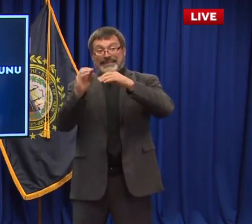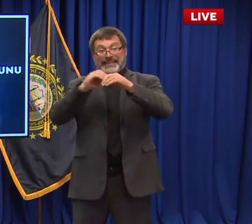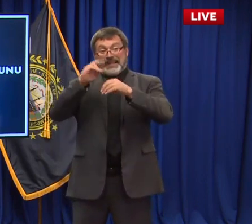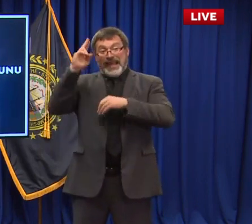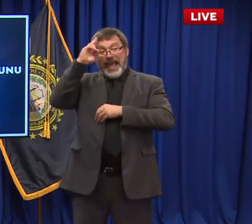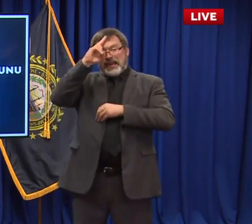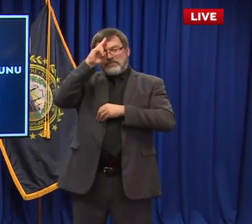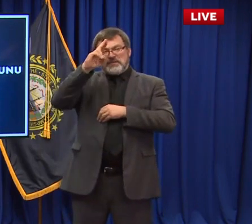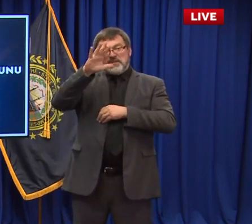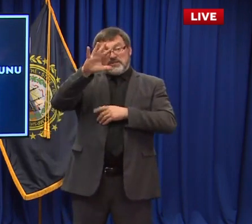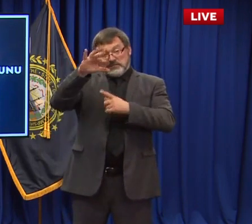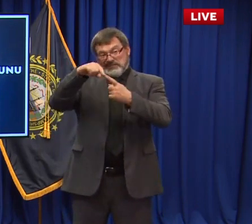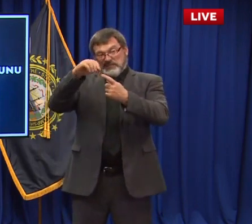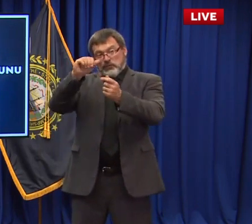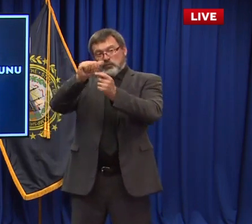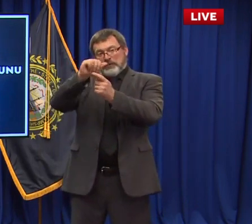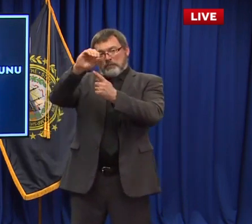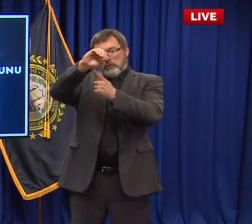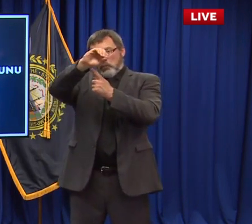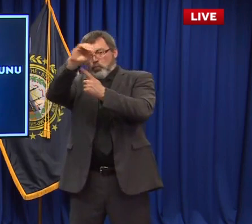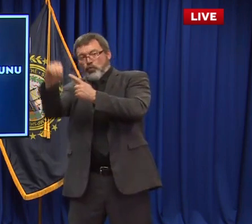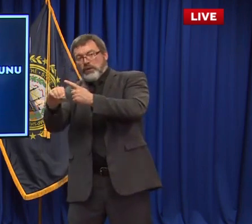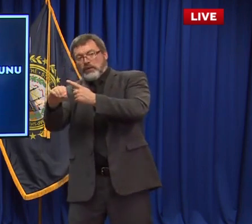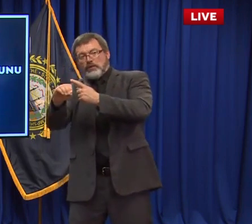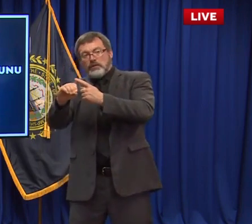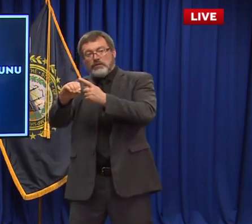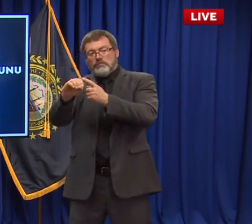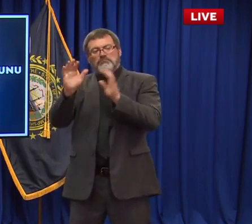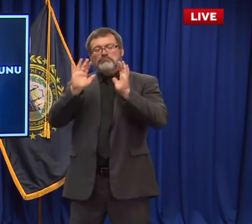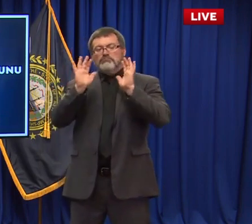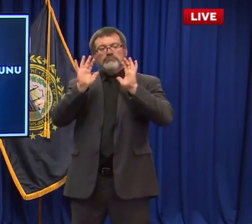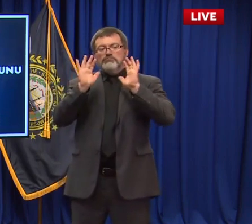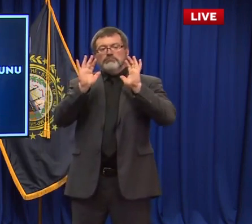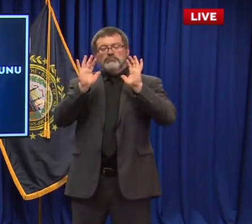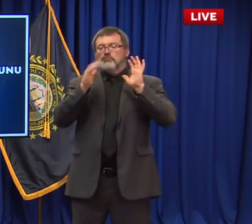OUR HOSPITALIZATION RATE IS RIGHT AROUND 25.